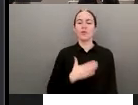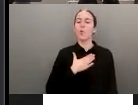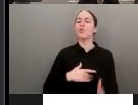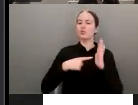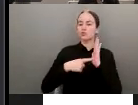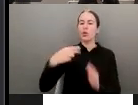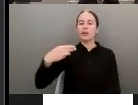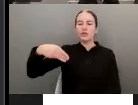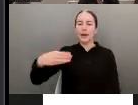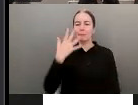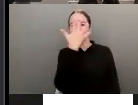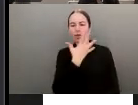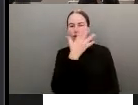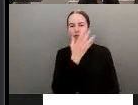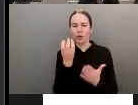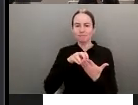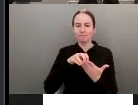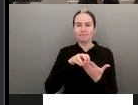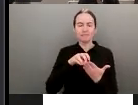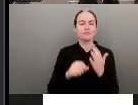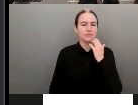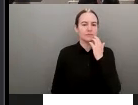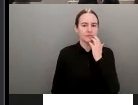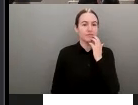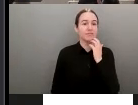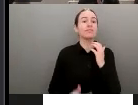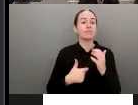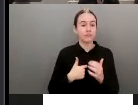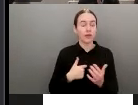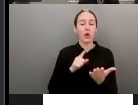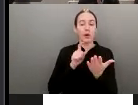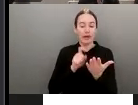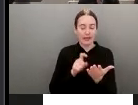I am gonna show the H&M application, for some reason it is giving me a blank page.